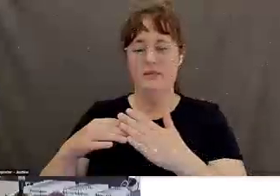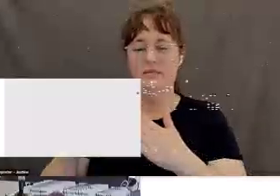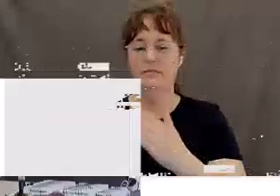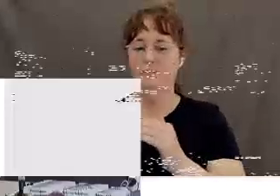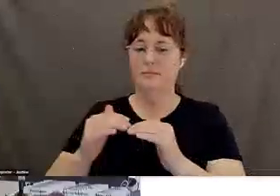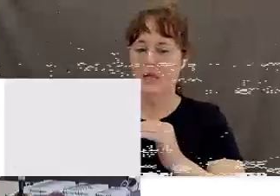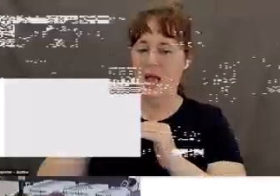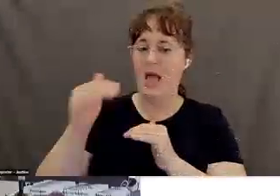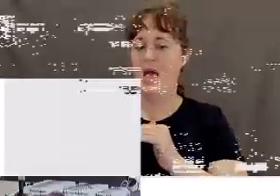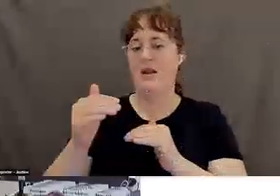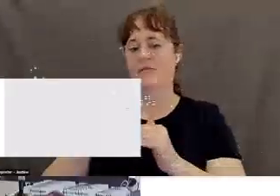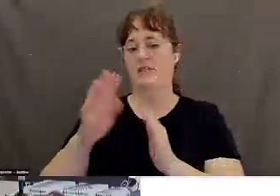Boardroom: I just…